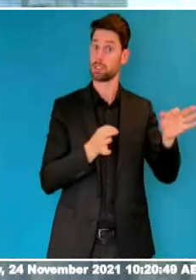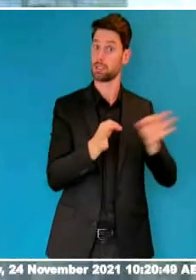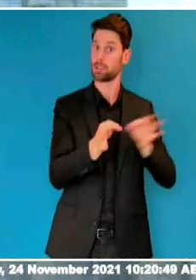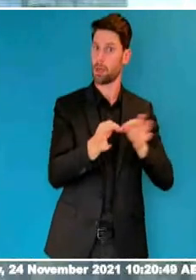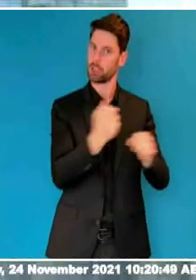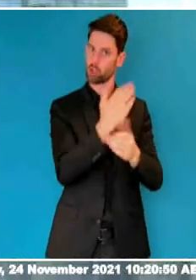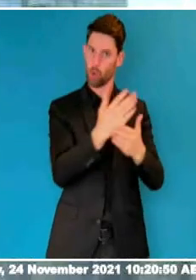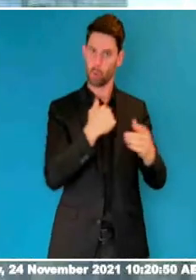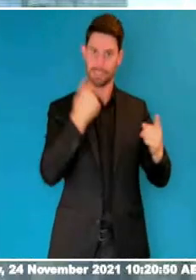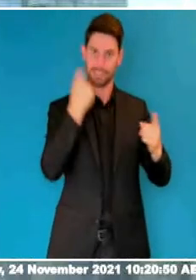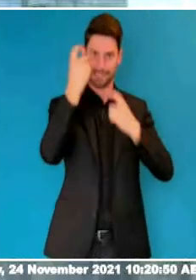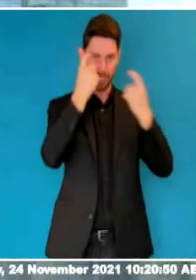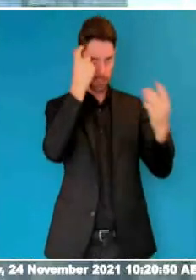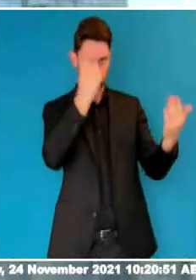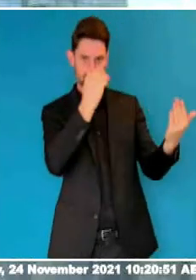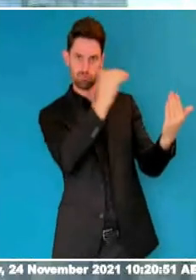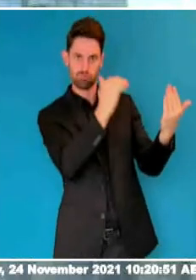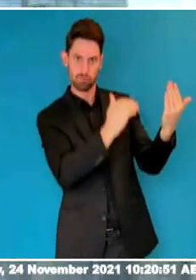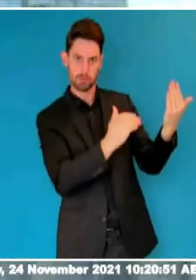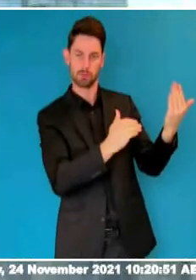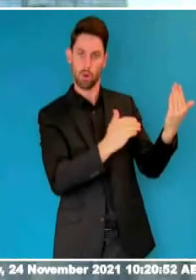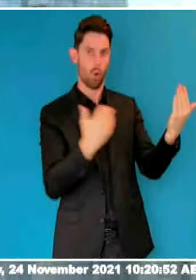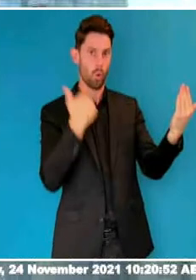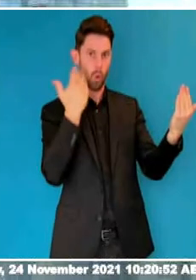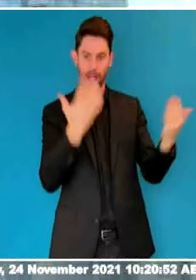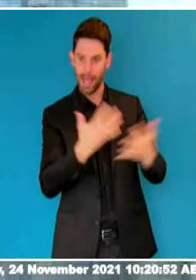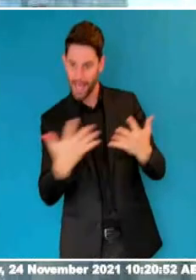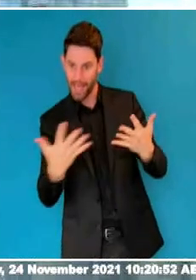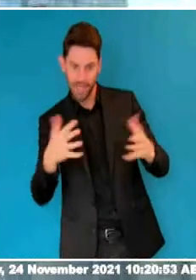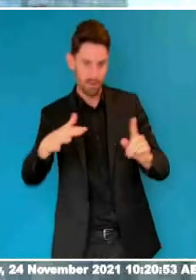So that's our first approach, to look at our physical environment, to look at our